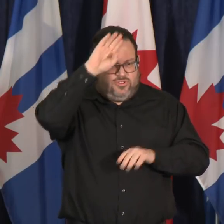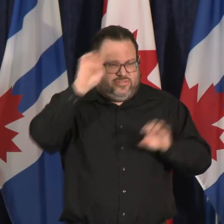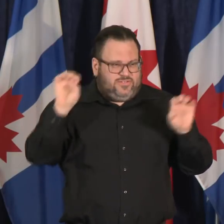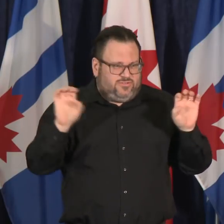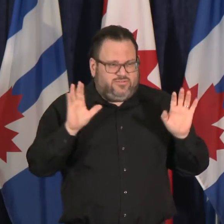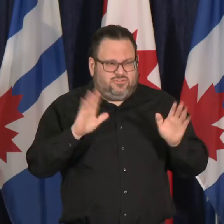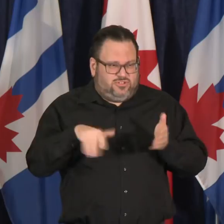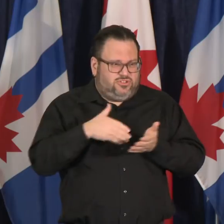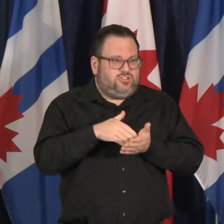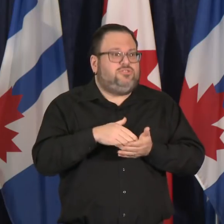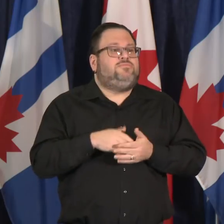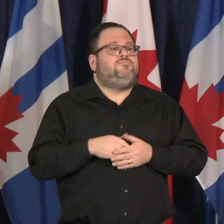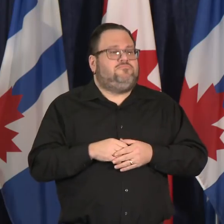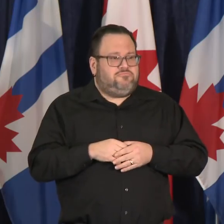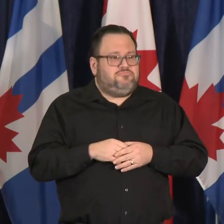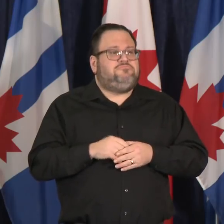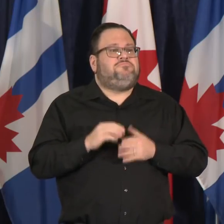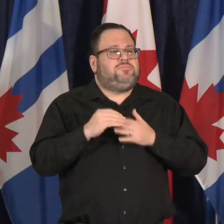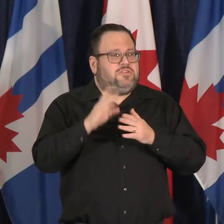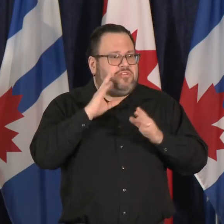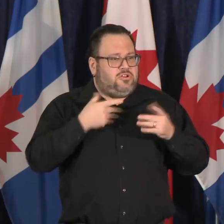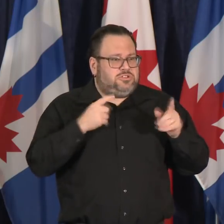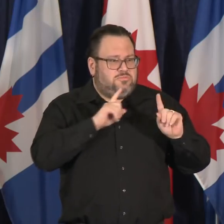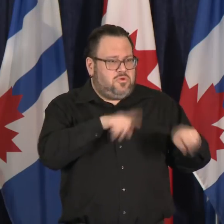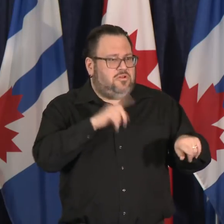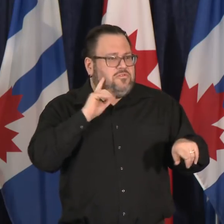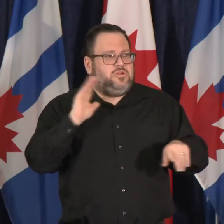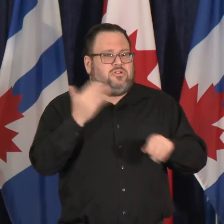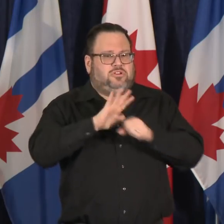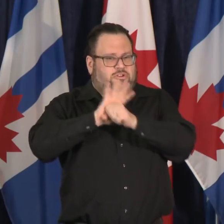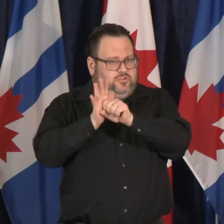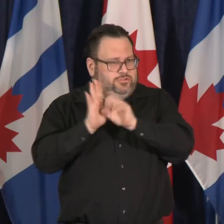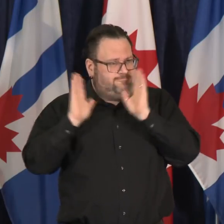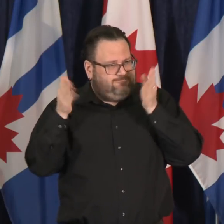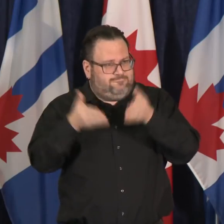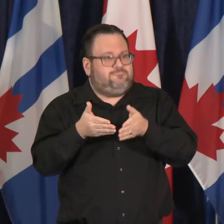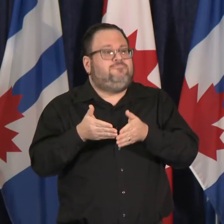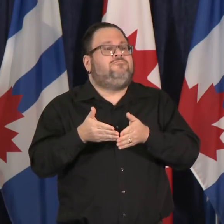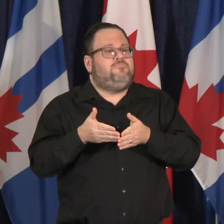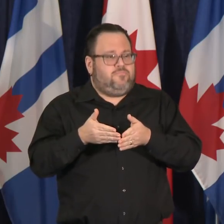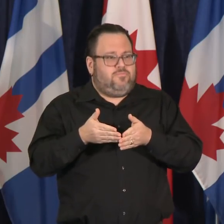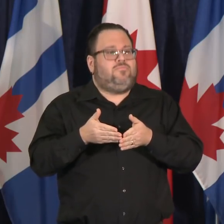response to kovat 19 since January as well we are with we have with us